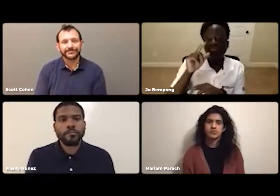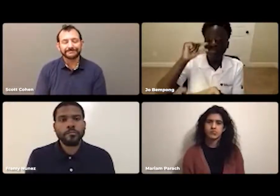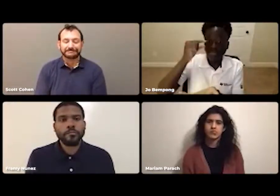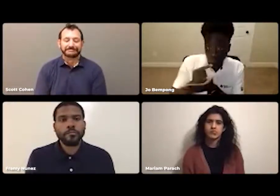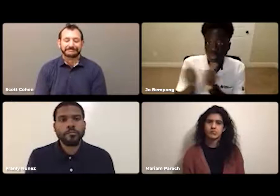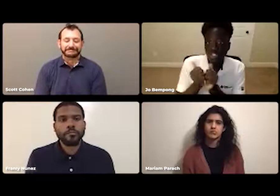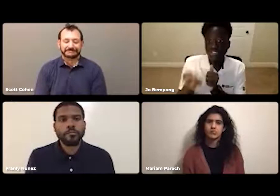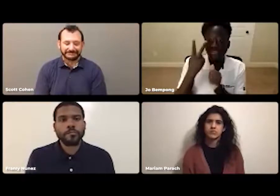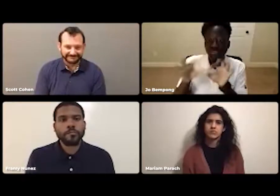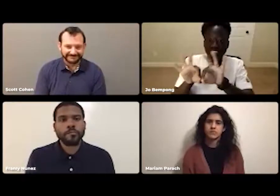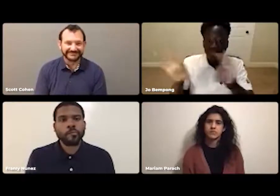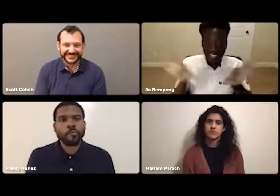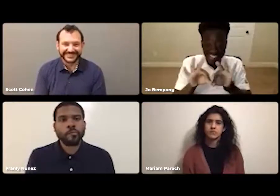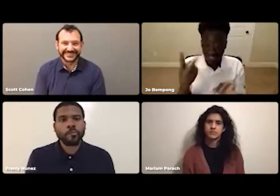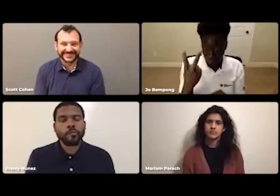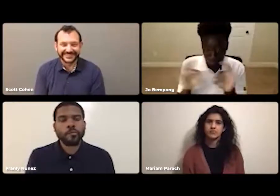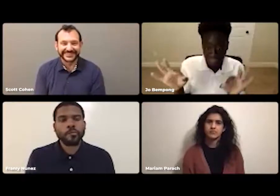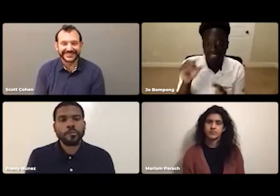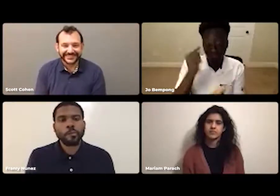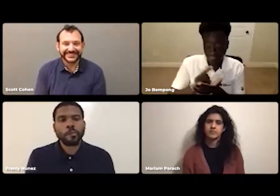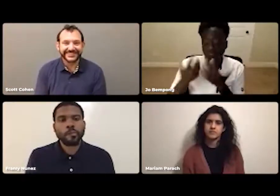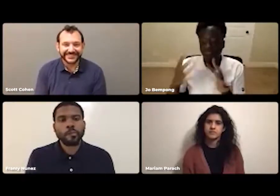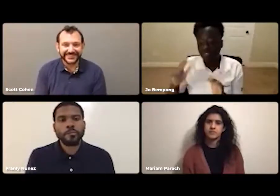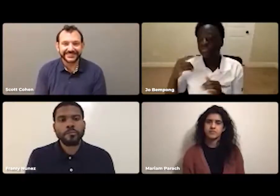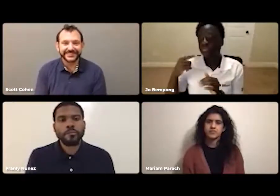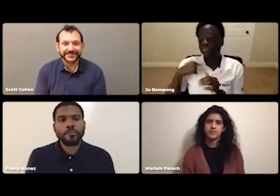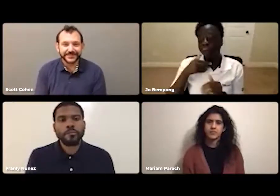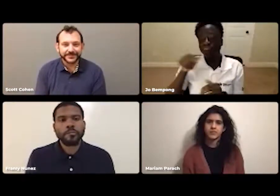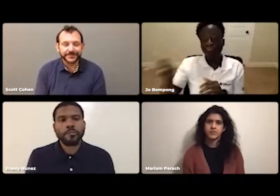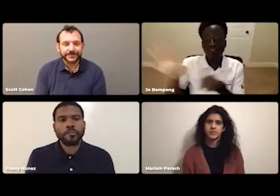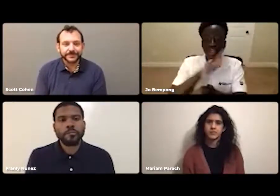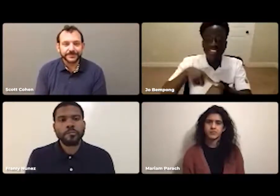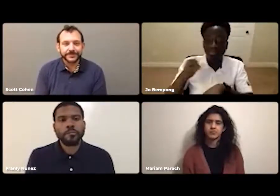In the back of my mind, I still think about getting a PhD.